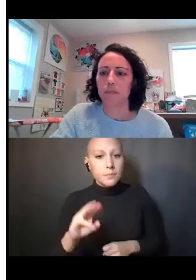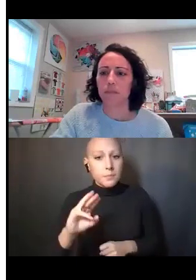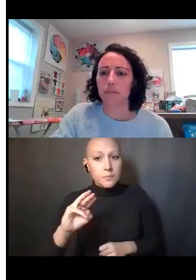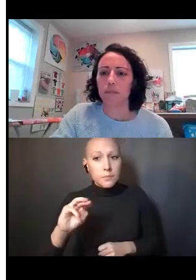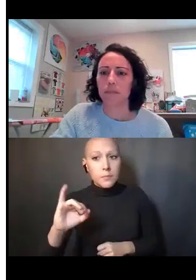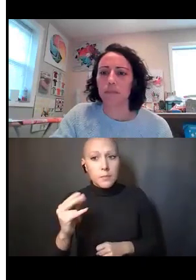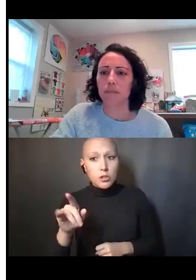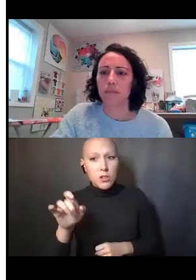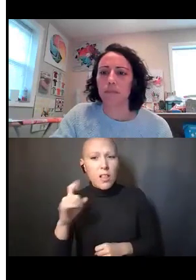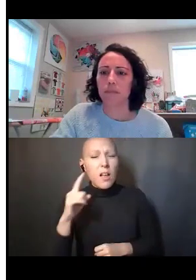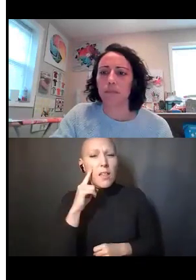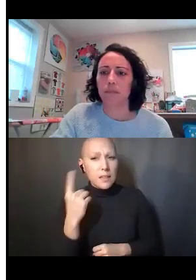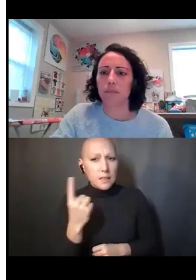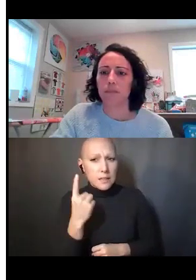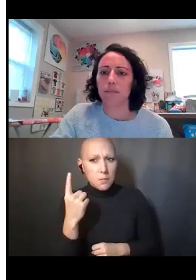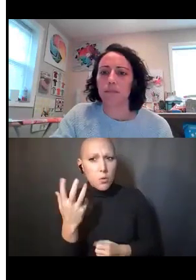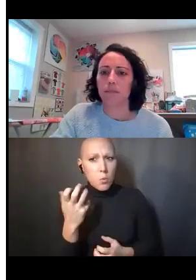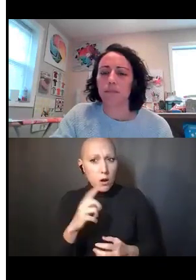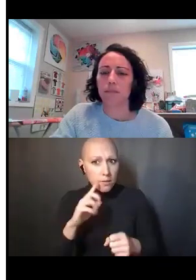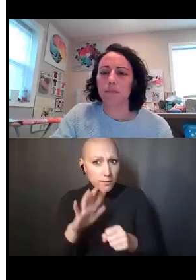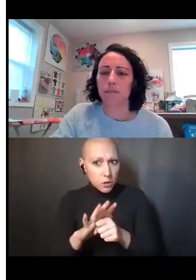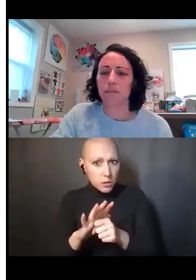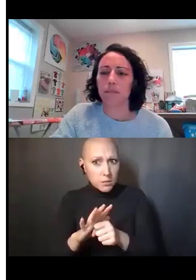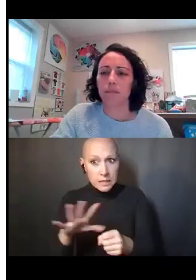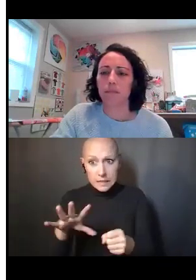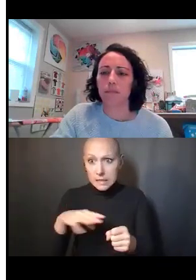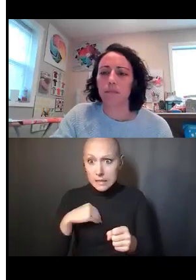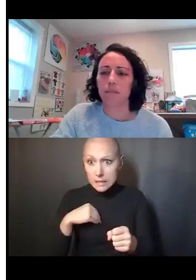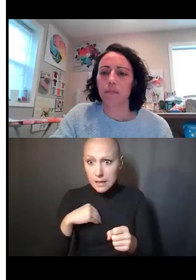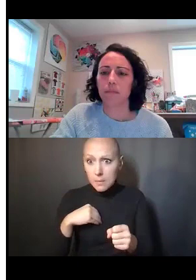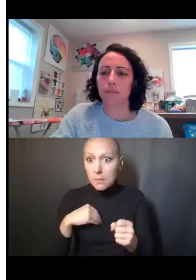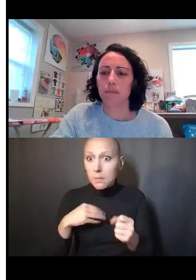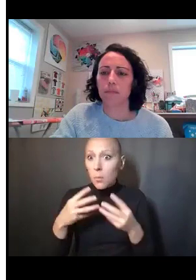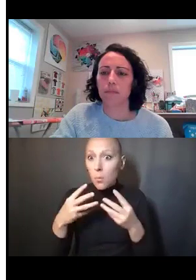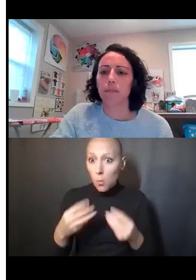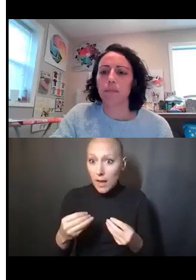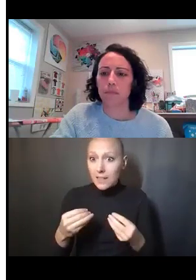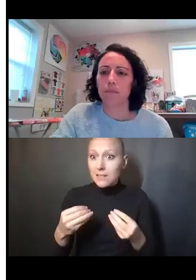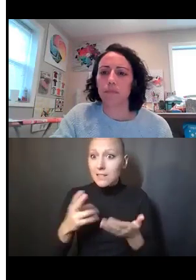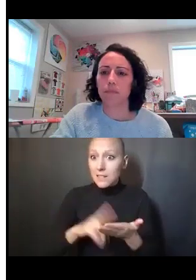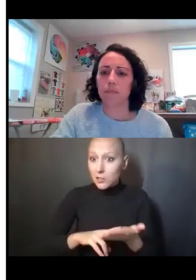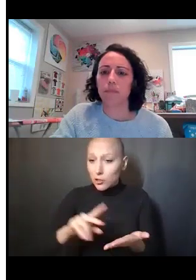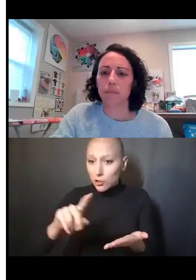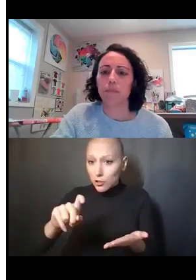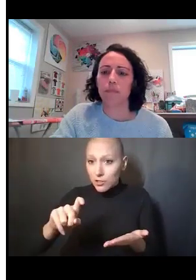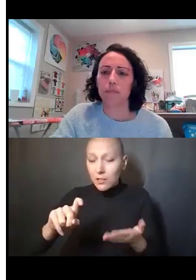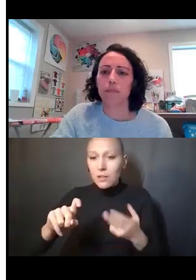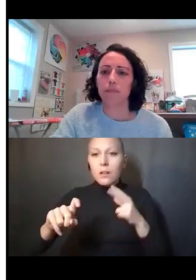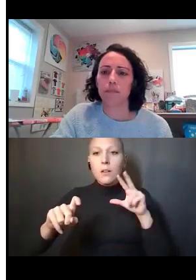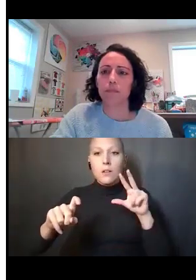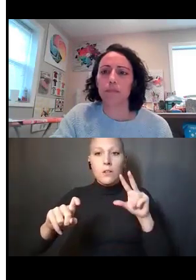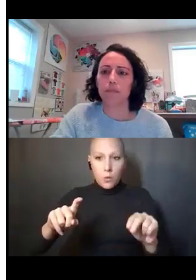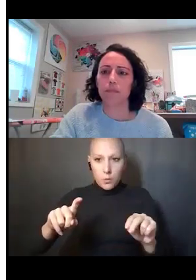whether or not we are accepting wet signatures, and the answer is no. We are not accepting wet signatures.